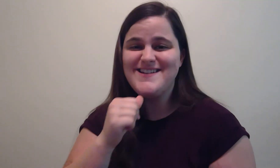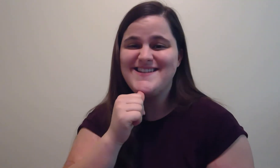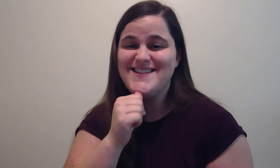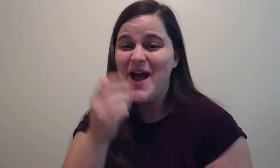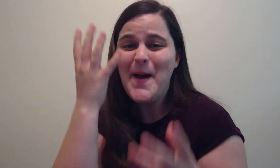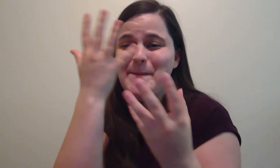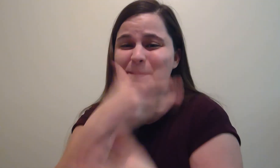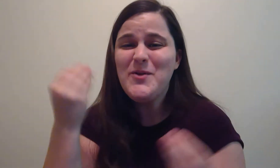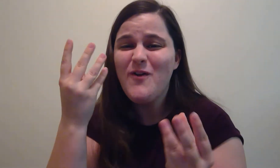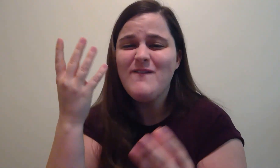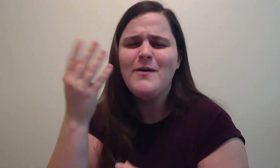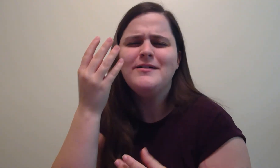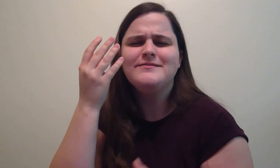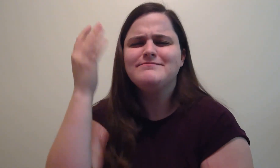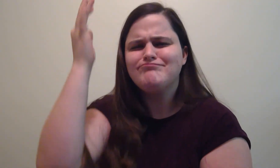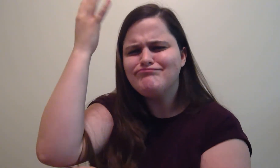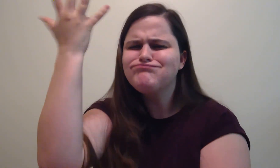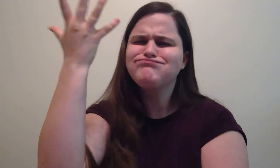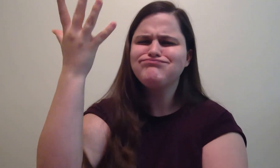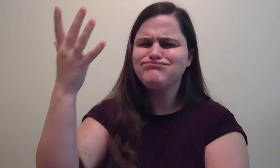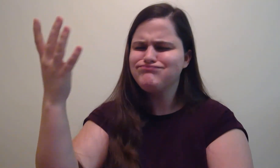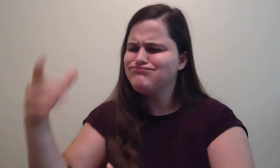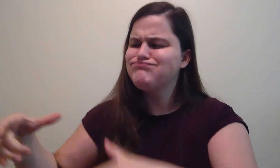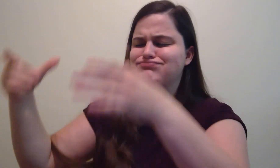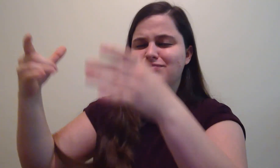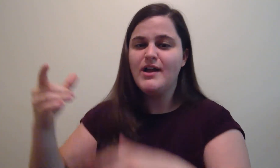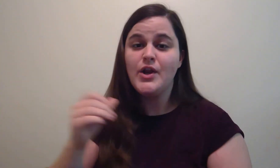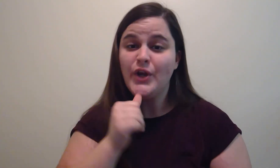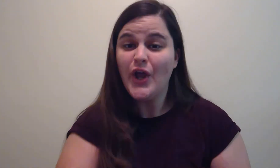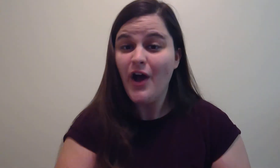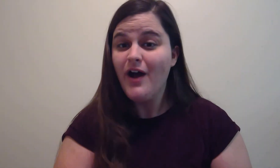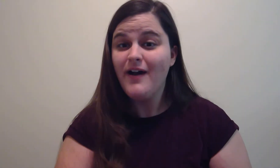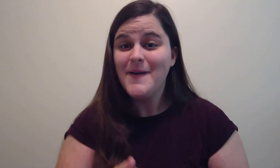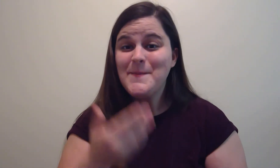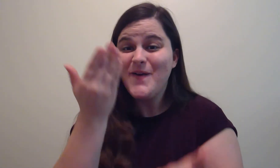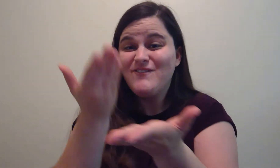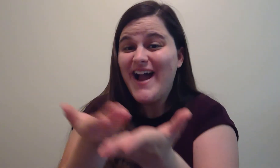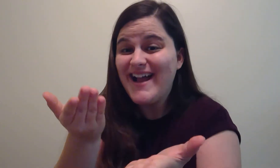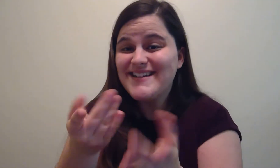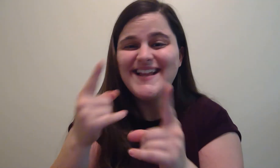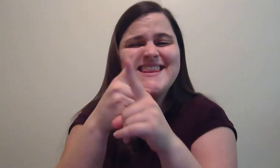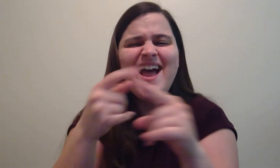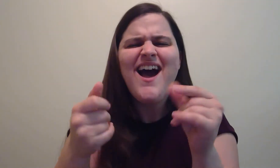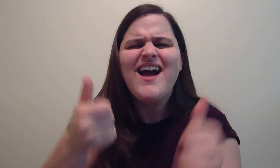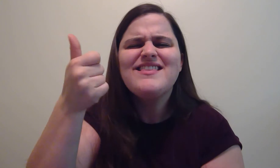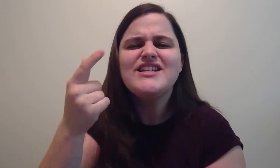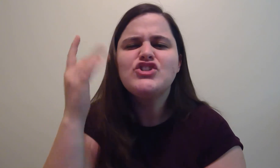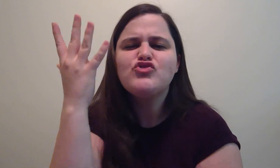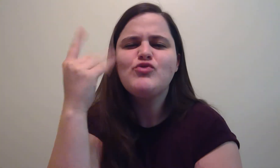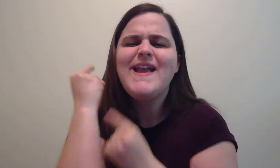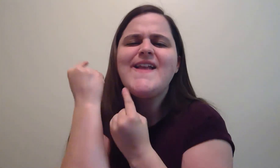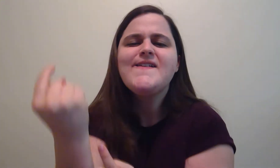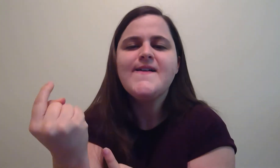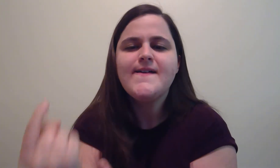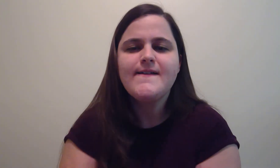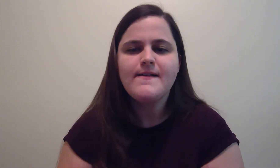that it was not a magnificent Sycamore, it was, in reality, the ugliest tree known to man.